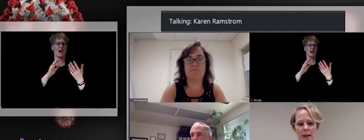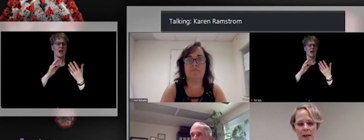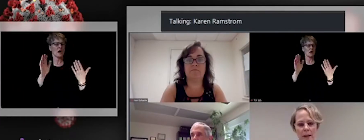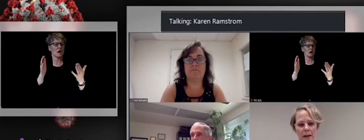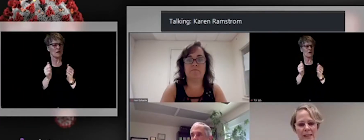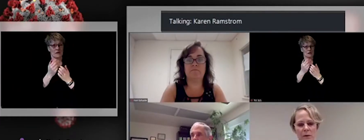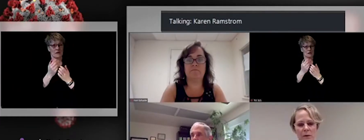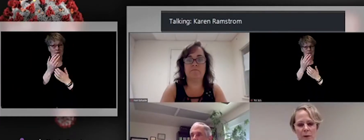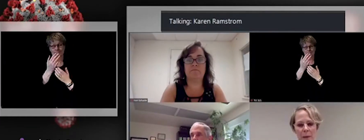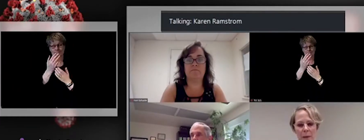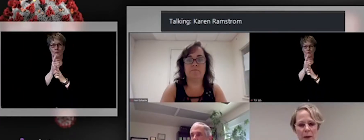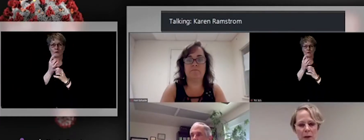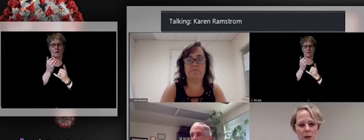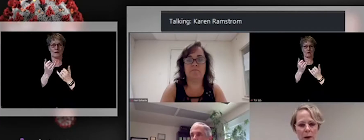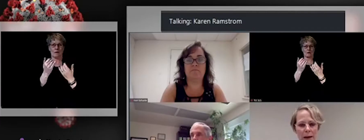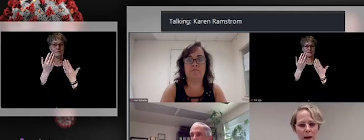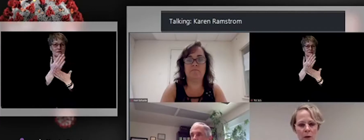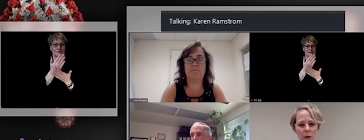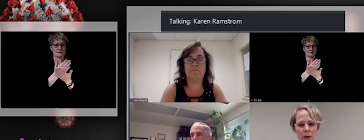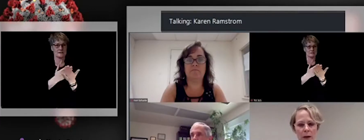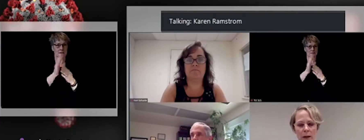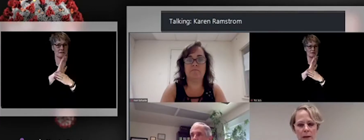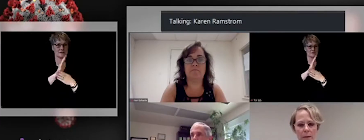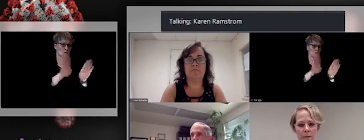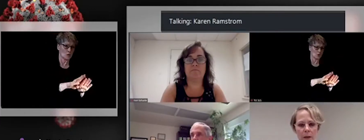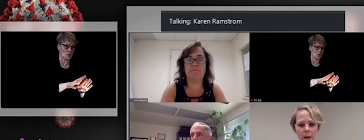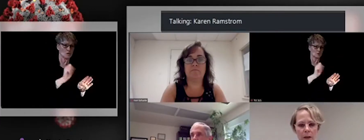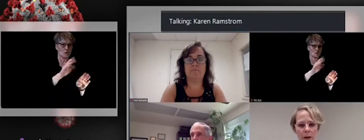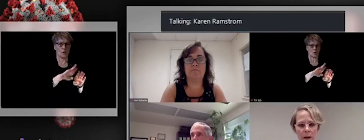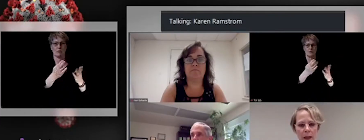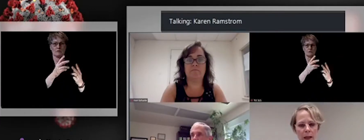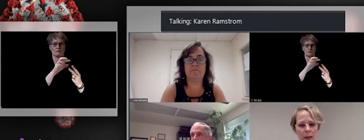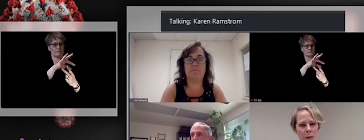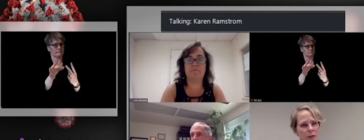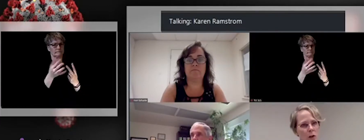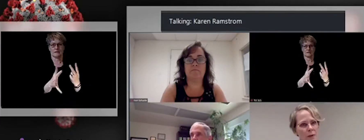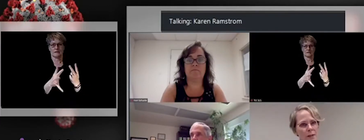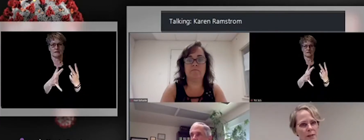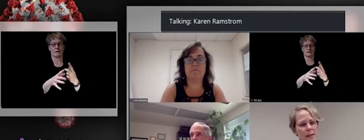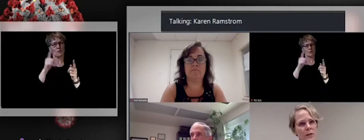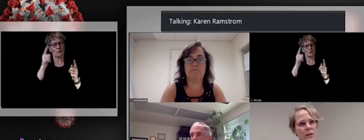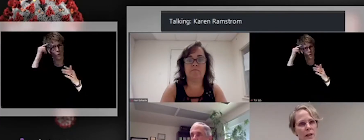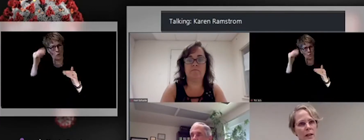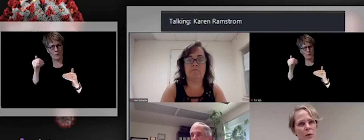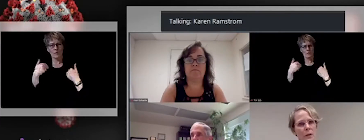That's kind of about what we know right now. We have a call with the state later today,